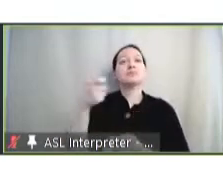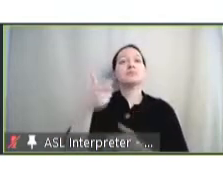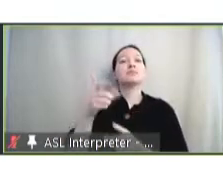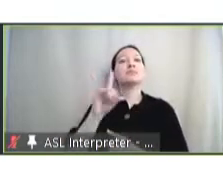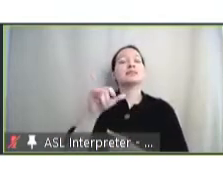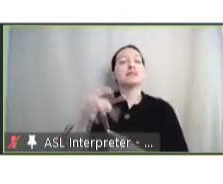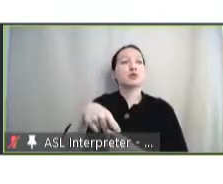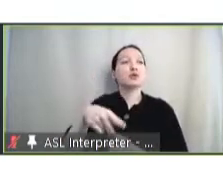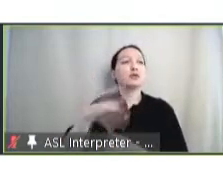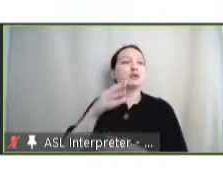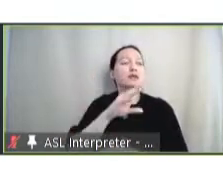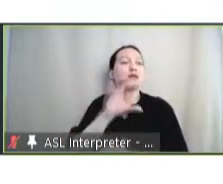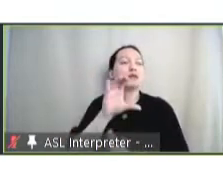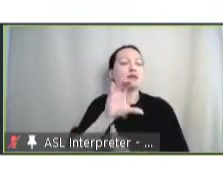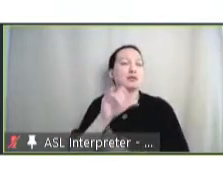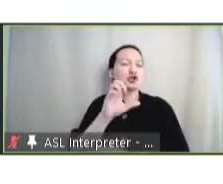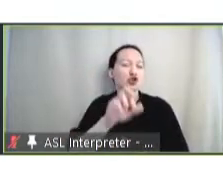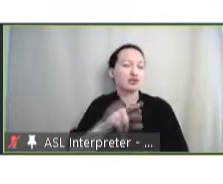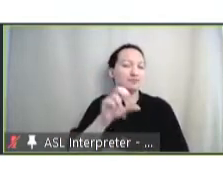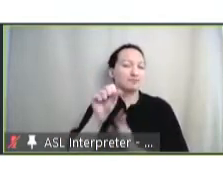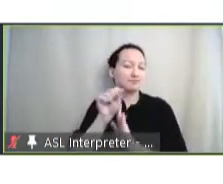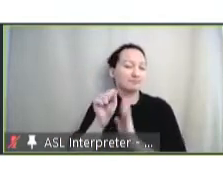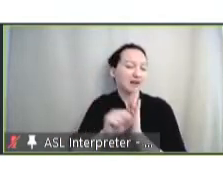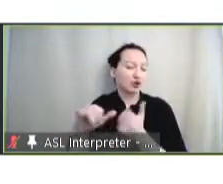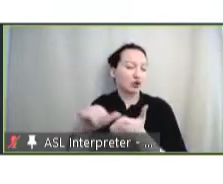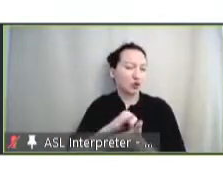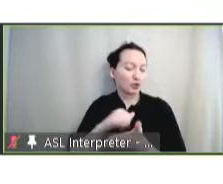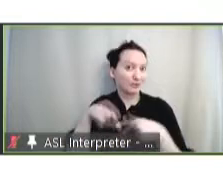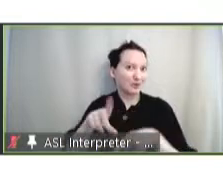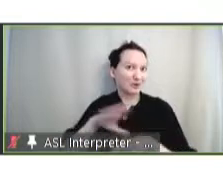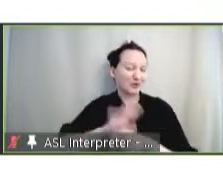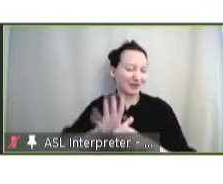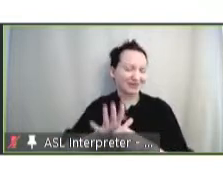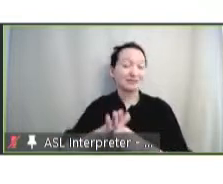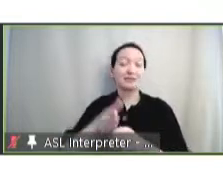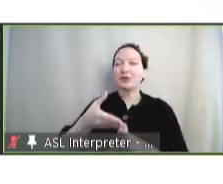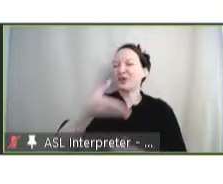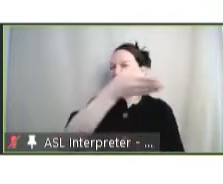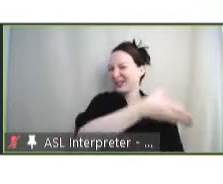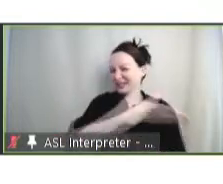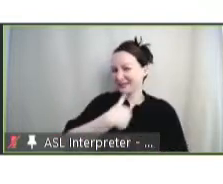for the state of New York during COVID. And prior to that, I was an attorney by training,